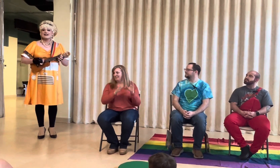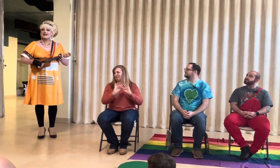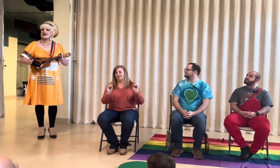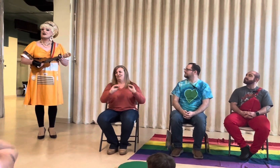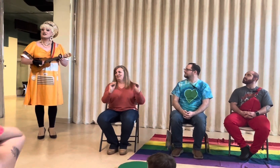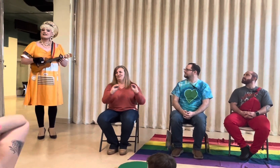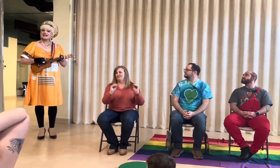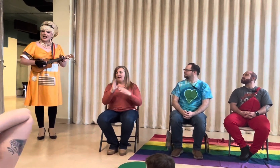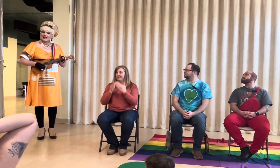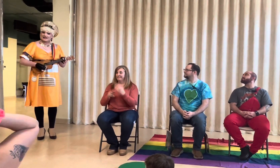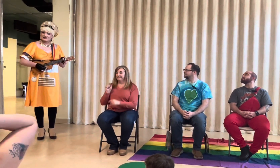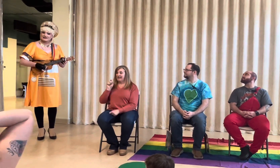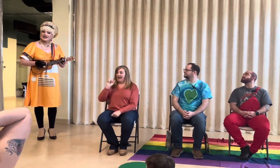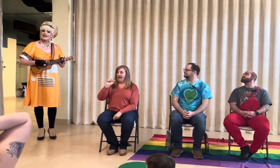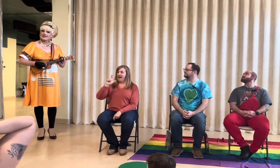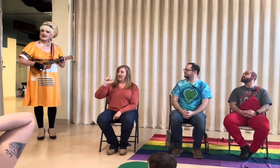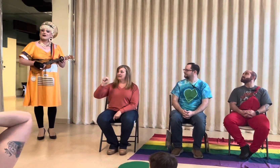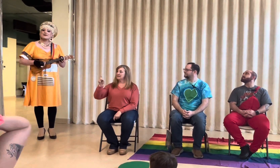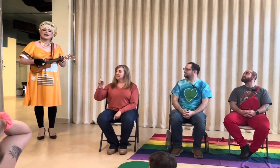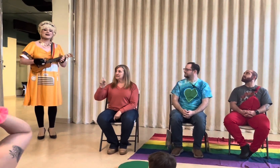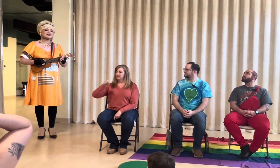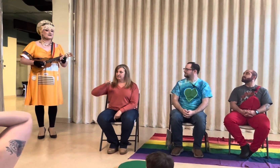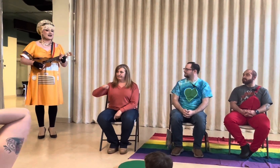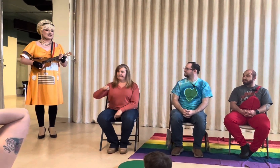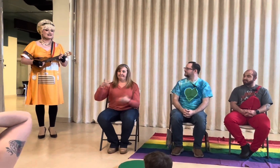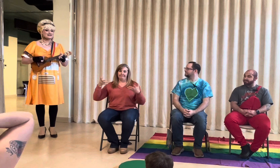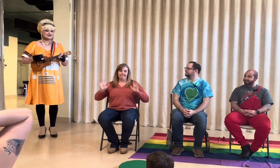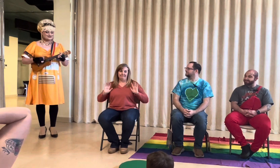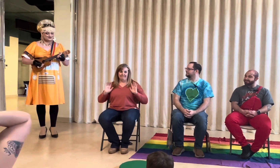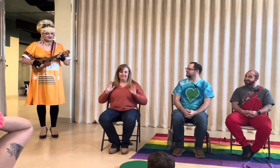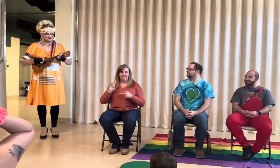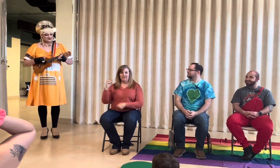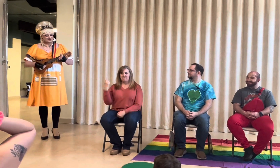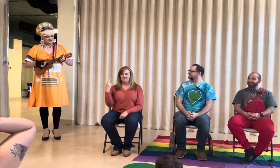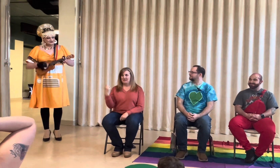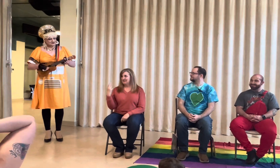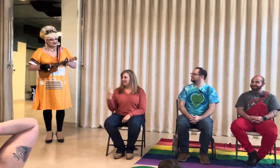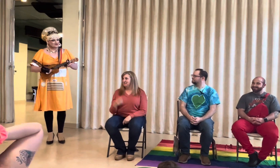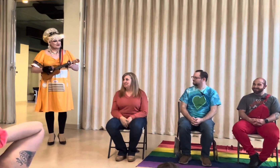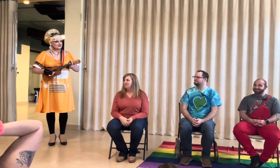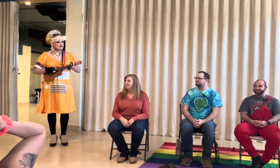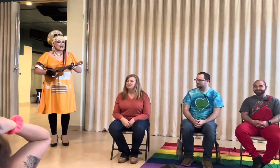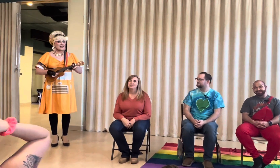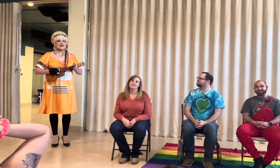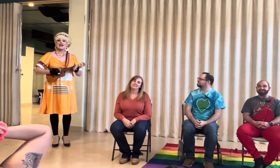They're just Alex, and they're my best friend.